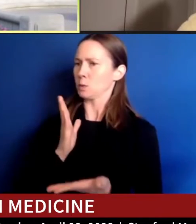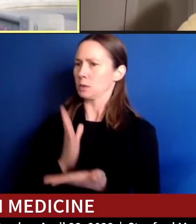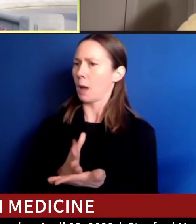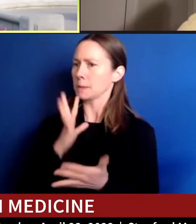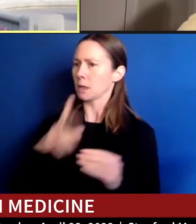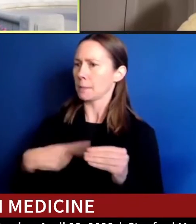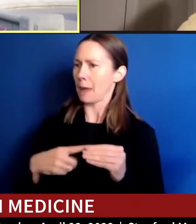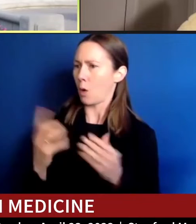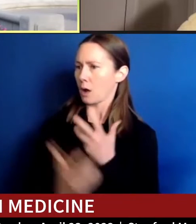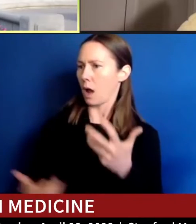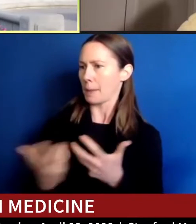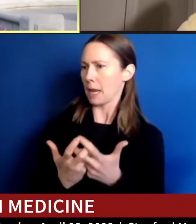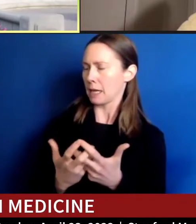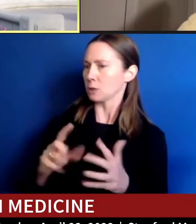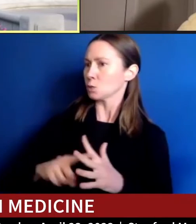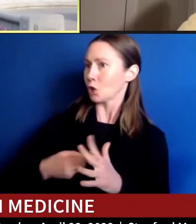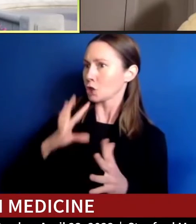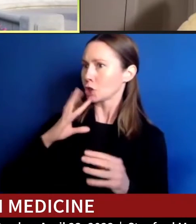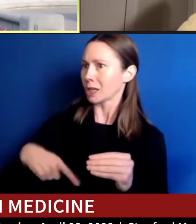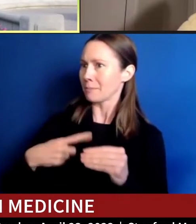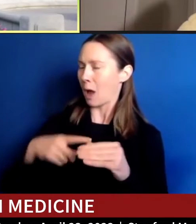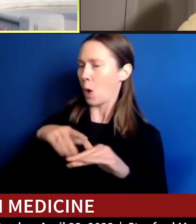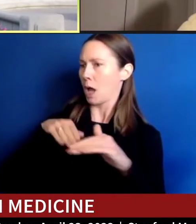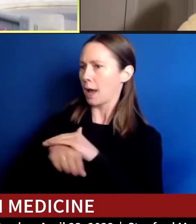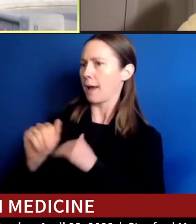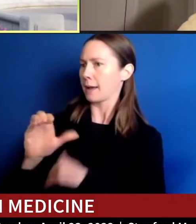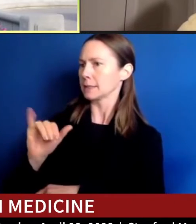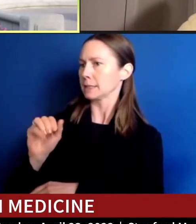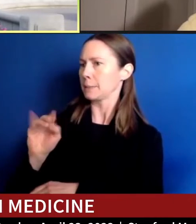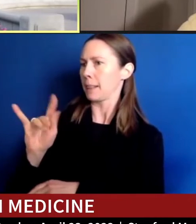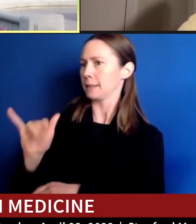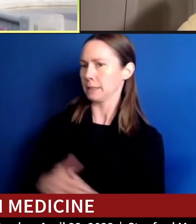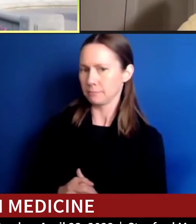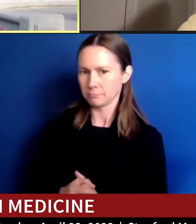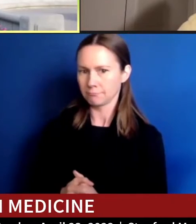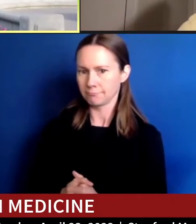and start talking about accessibility. I see these as two different things.